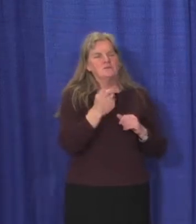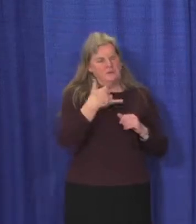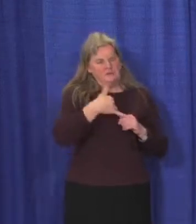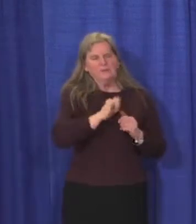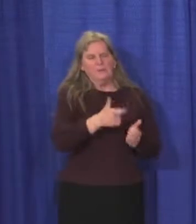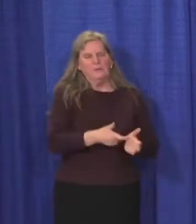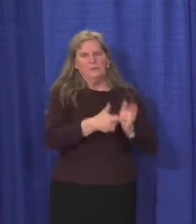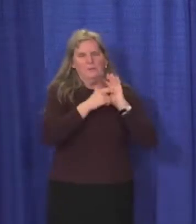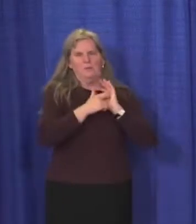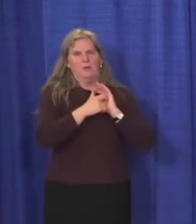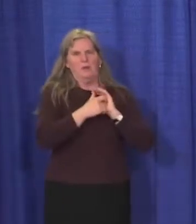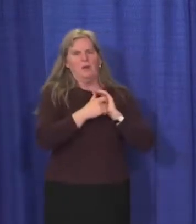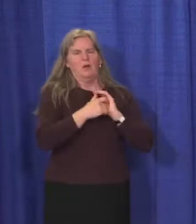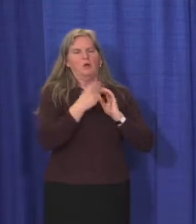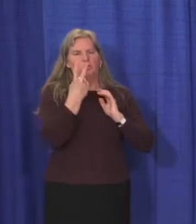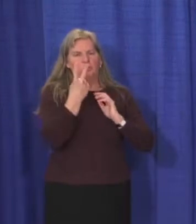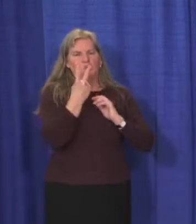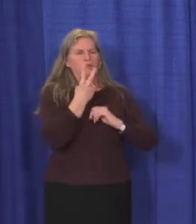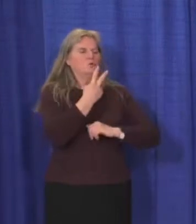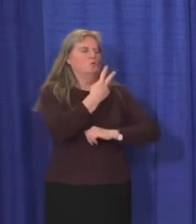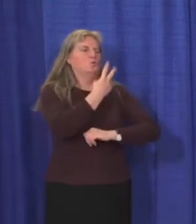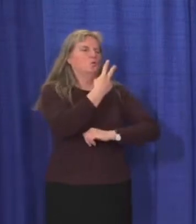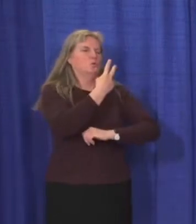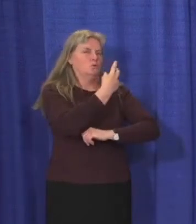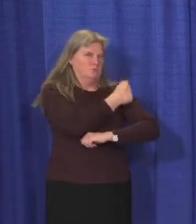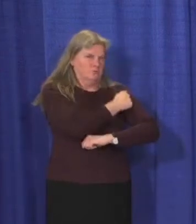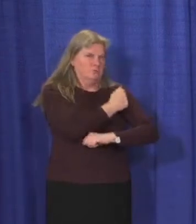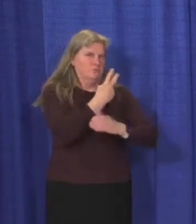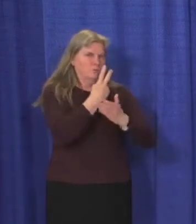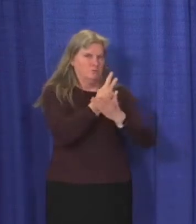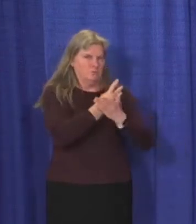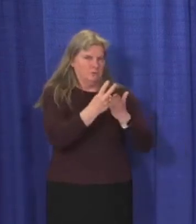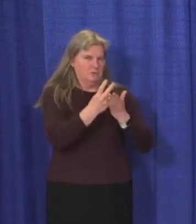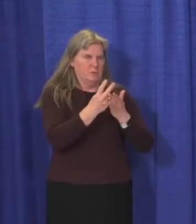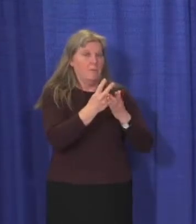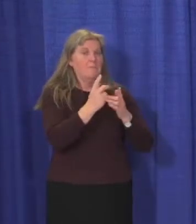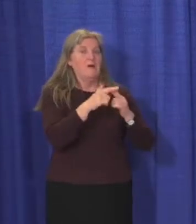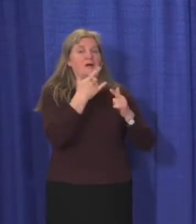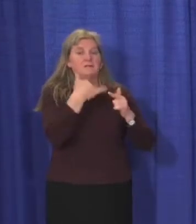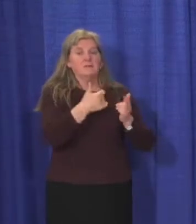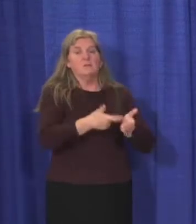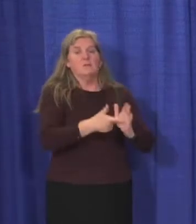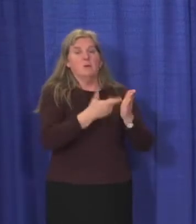It relies on vaccination any ability to verify that.